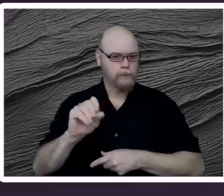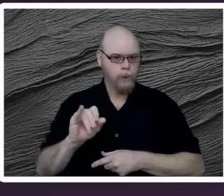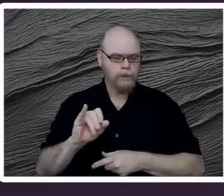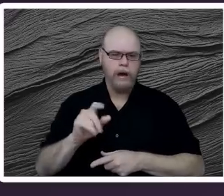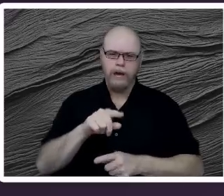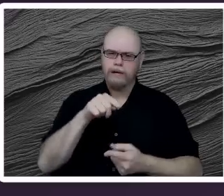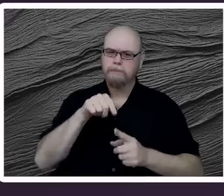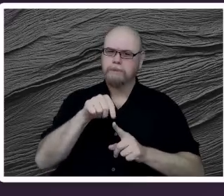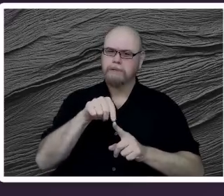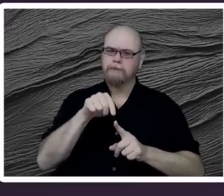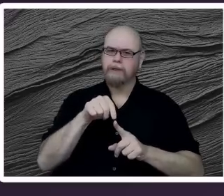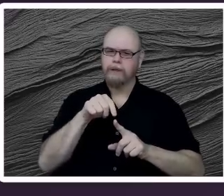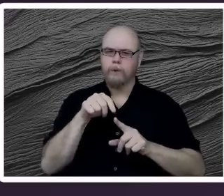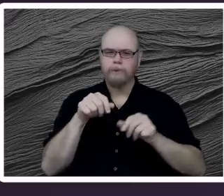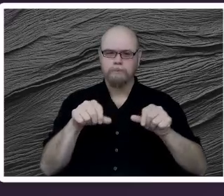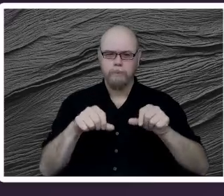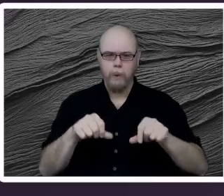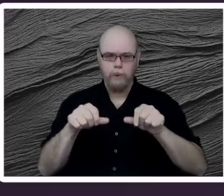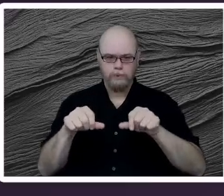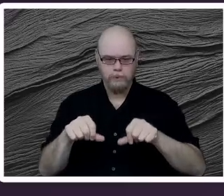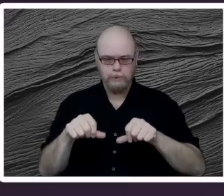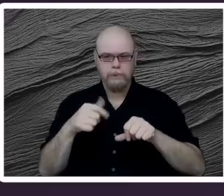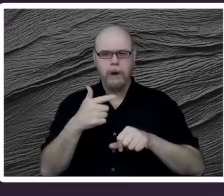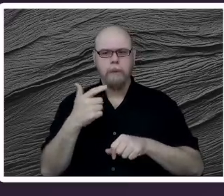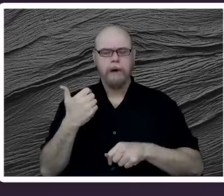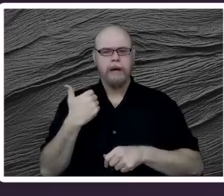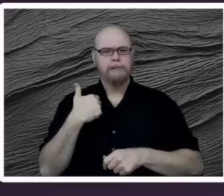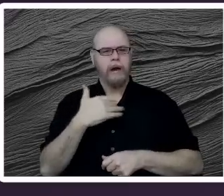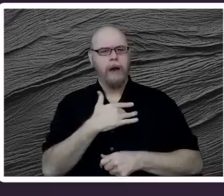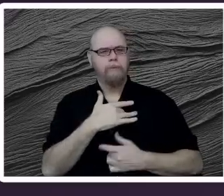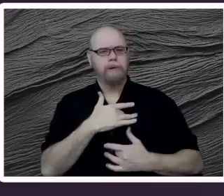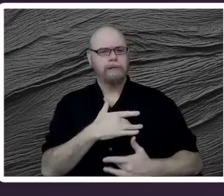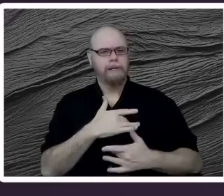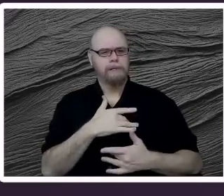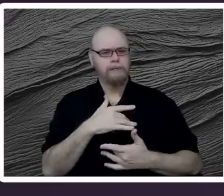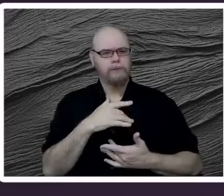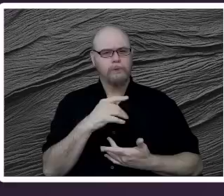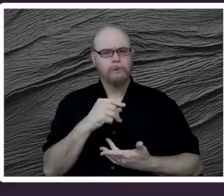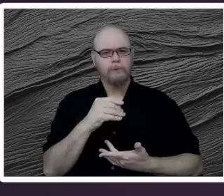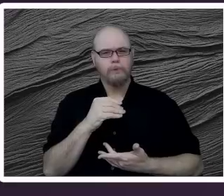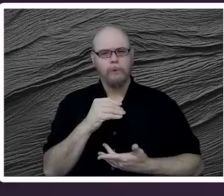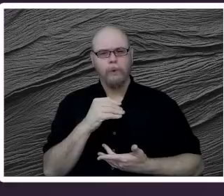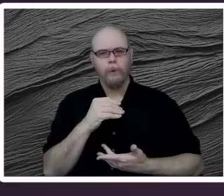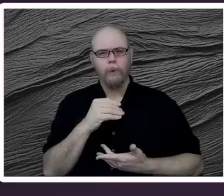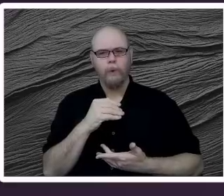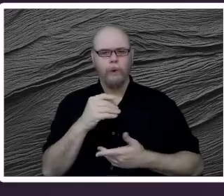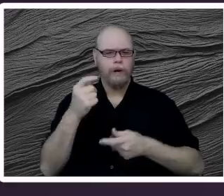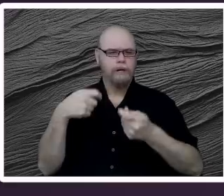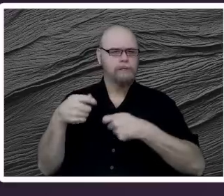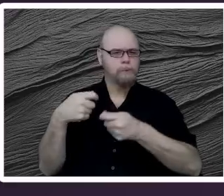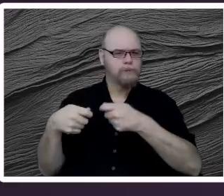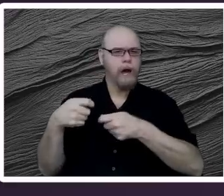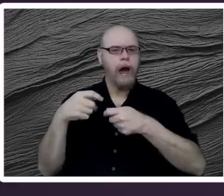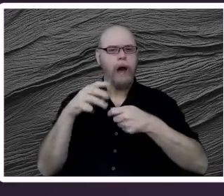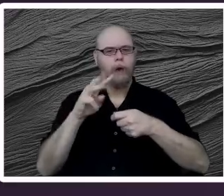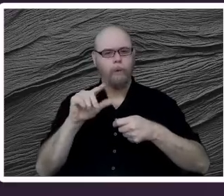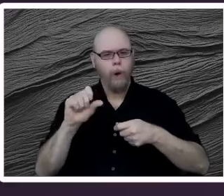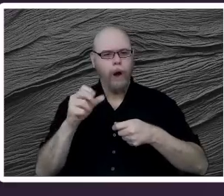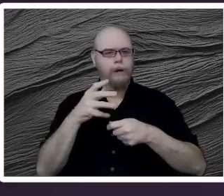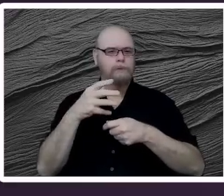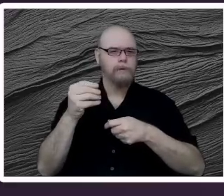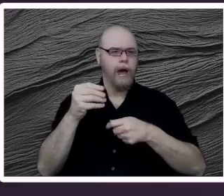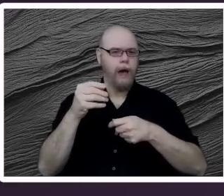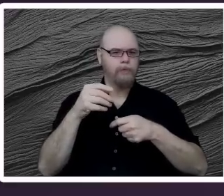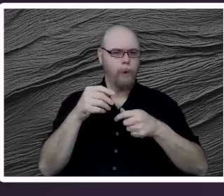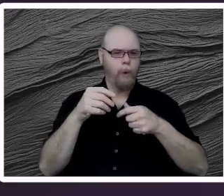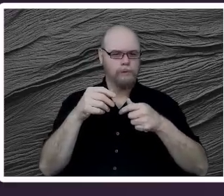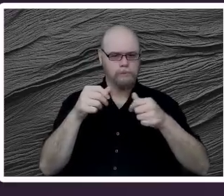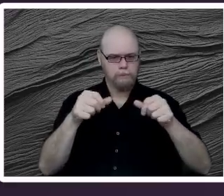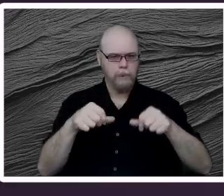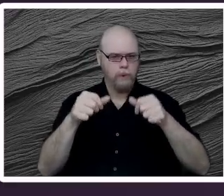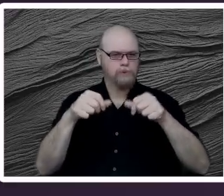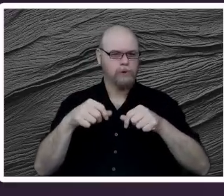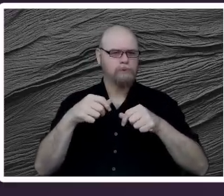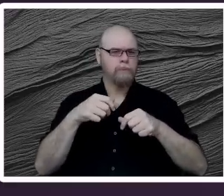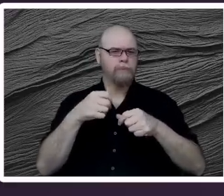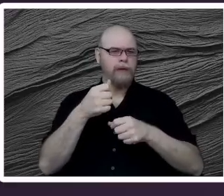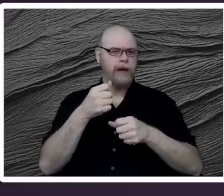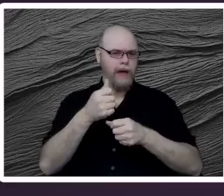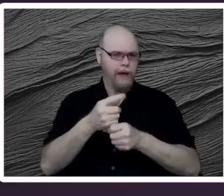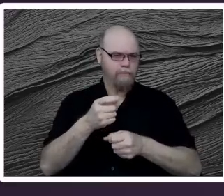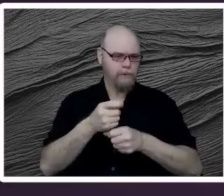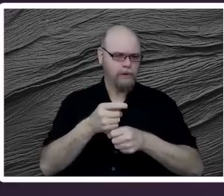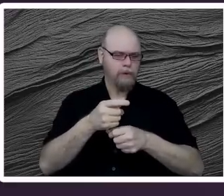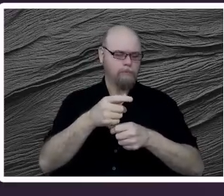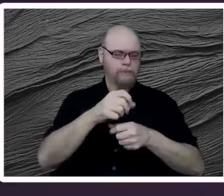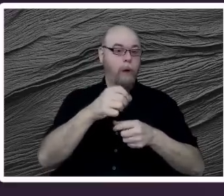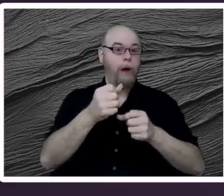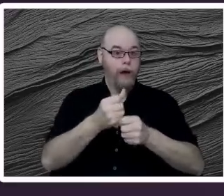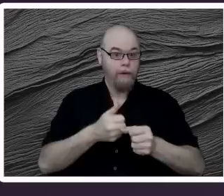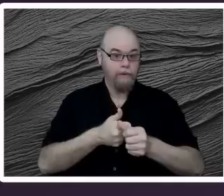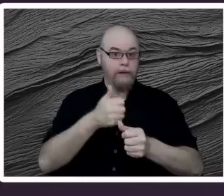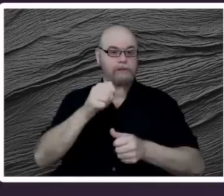Because I have the tendency to switch out my walls and posters every semester. I want to start